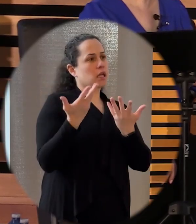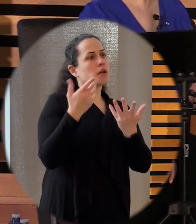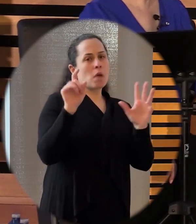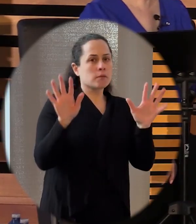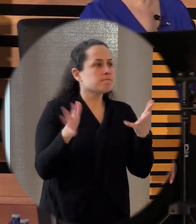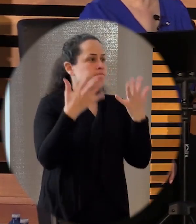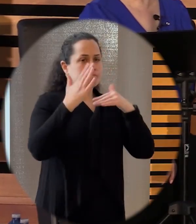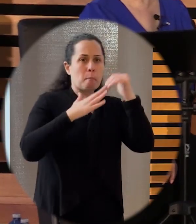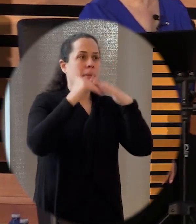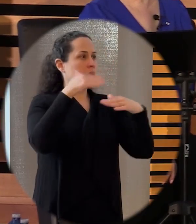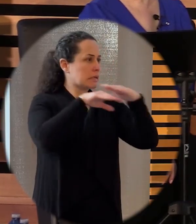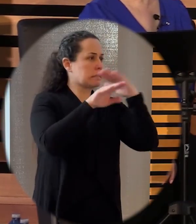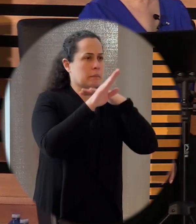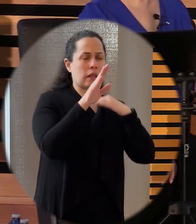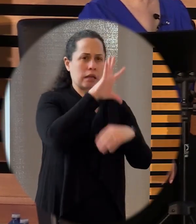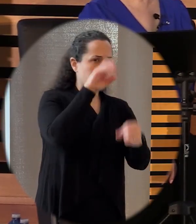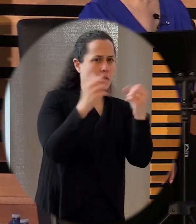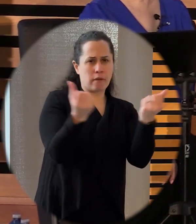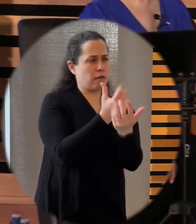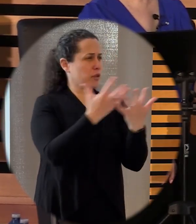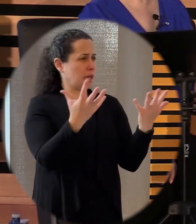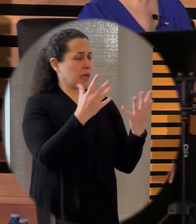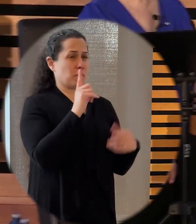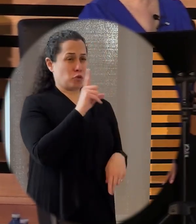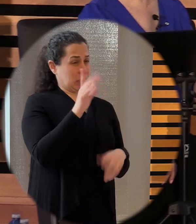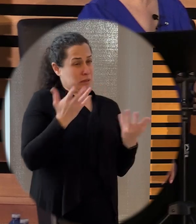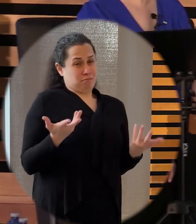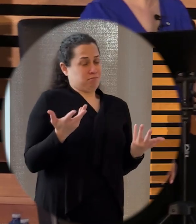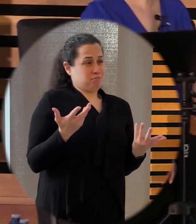action to build and embed accessibility into all that we do. But even like a quick point is